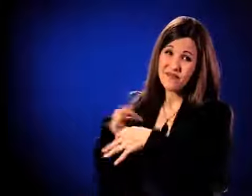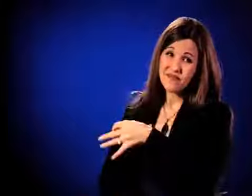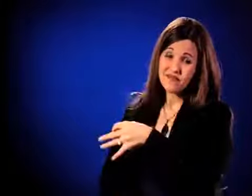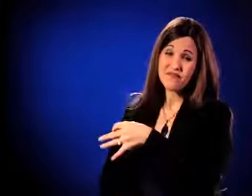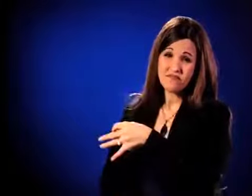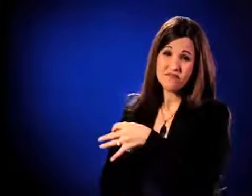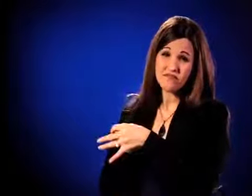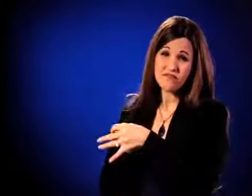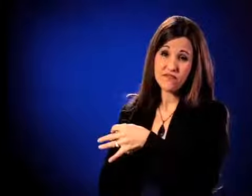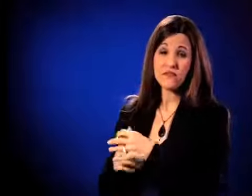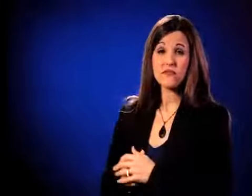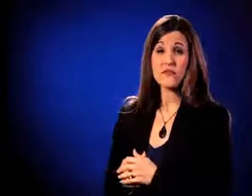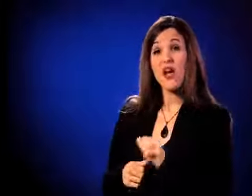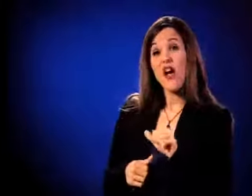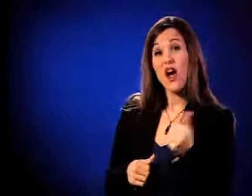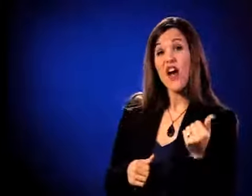and that you'll need a replacement.